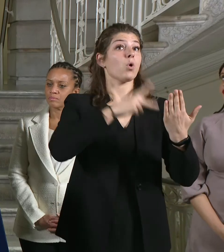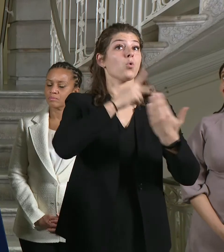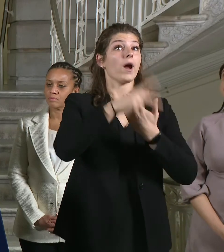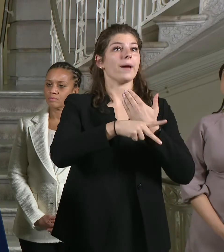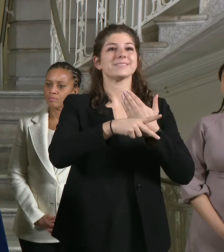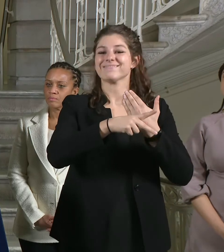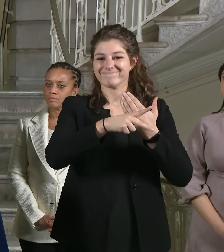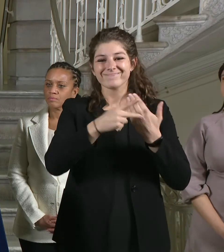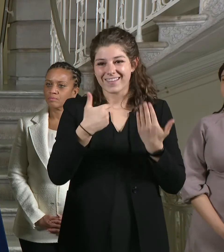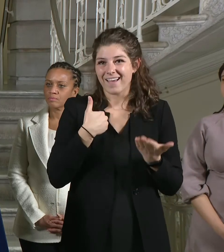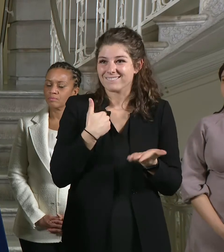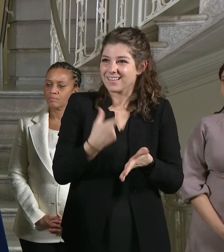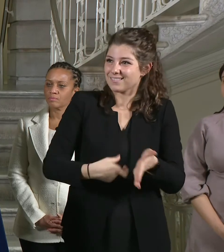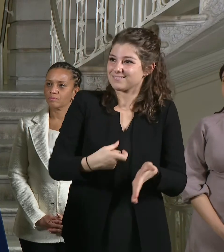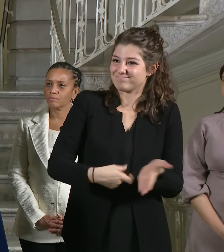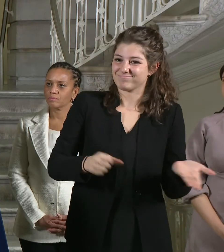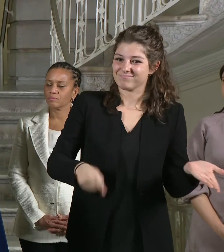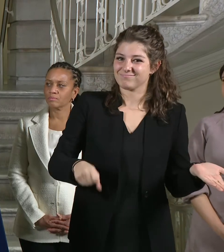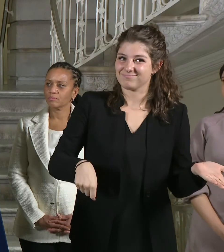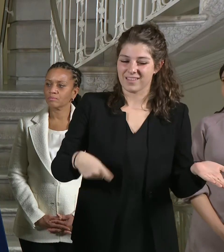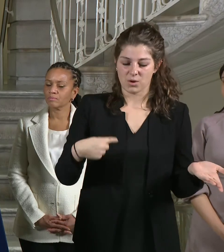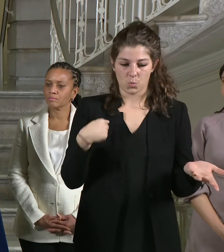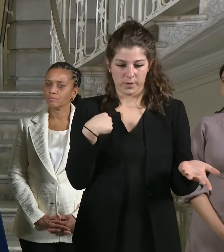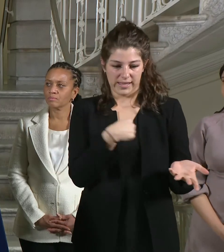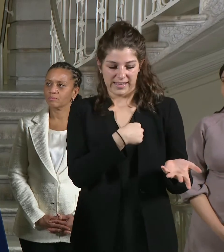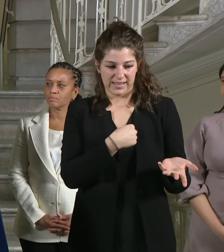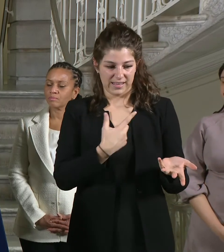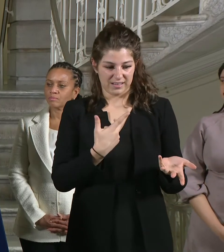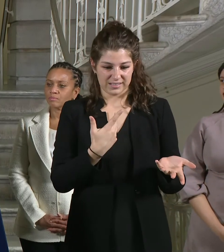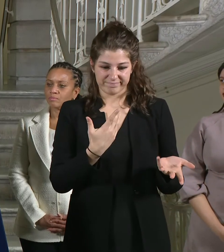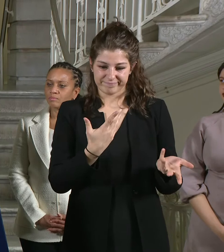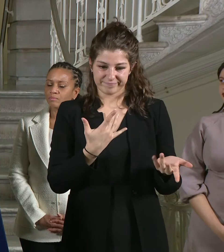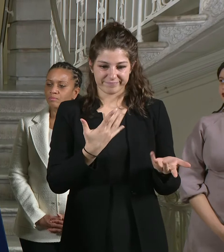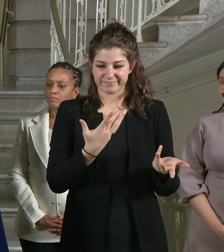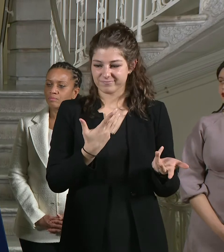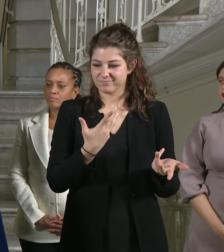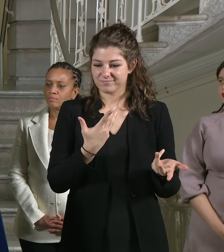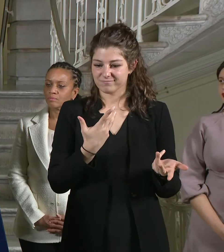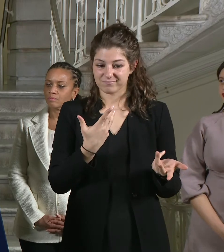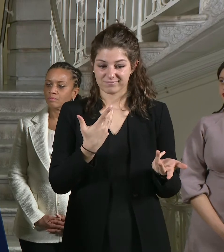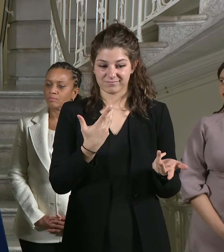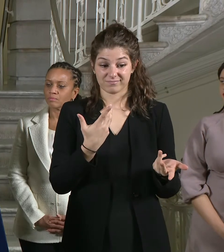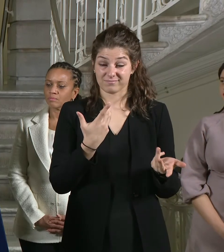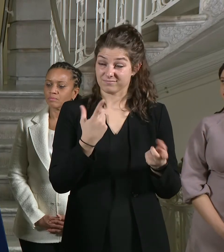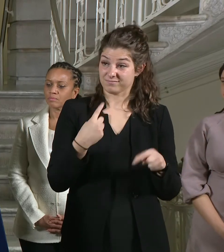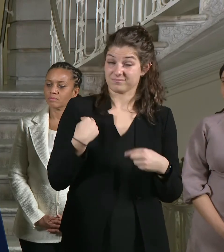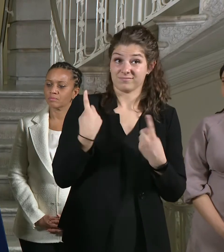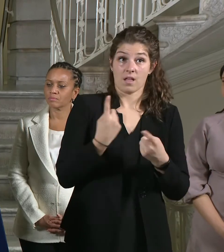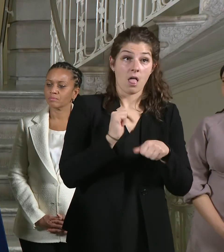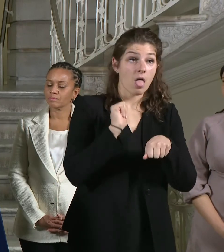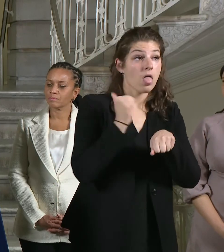MINIMUM NEW INITIATIVES WILL COME WITH A PRICE